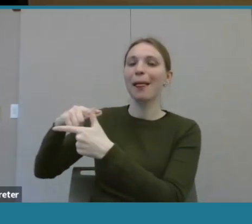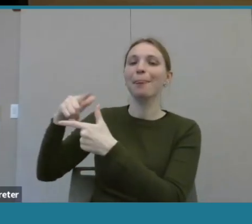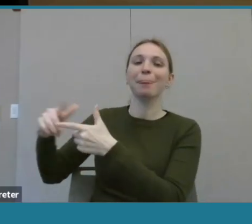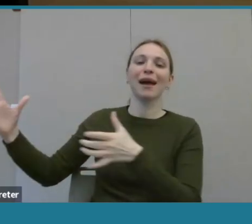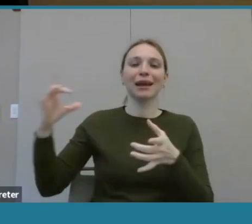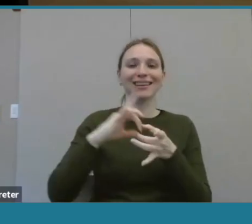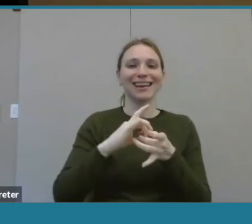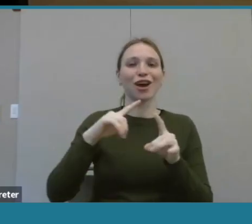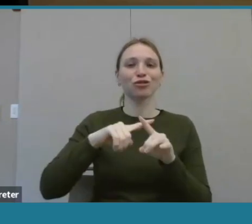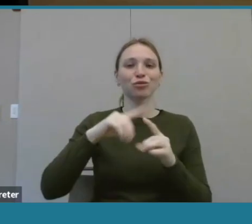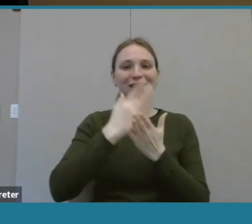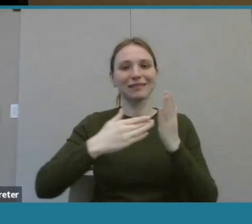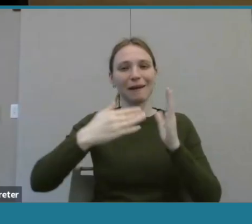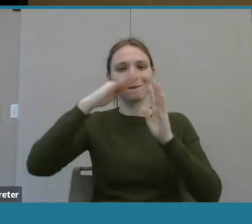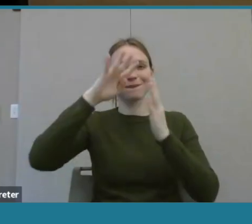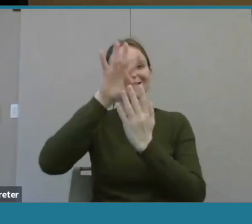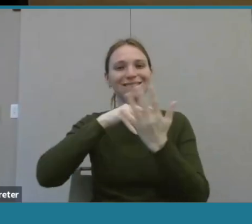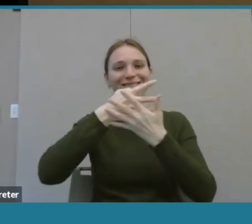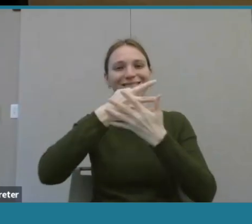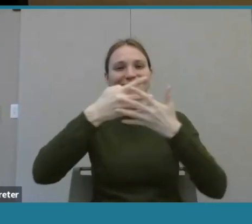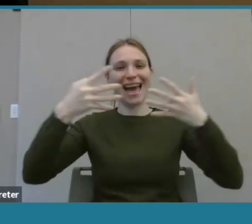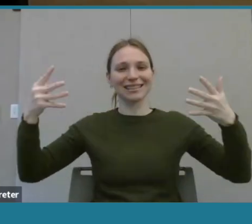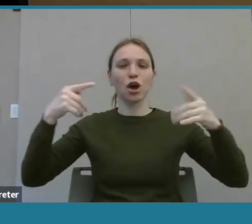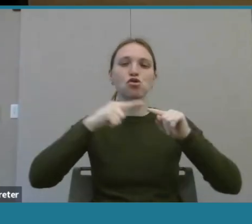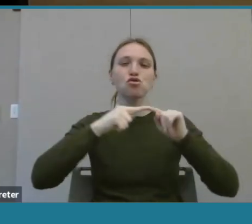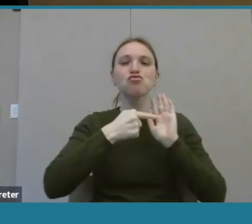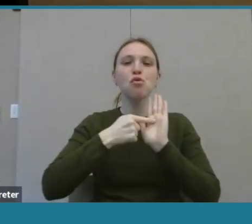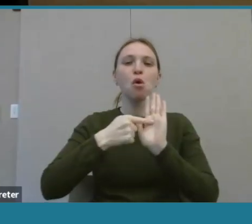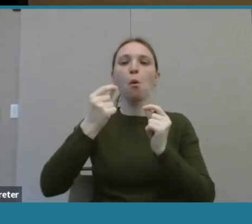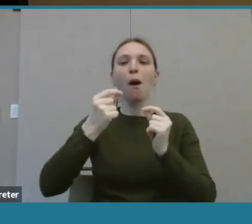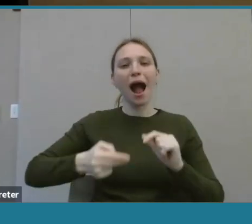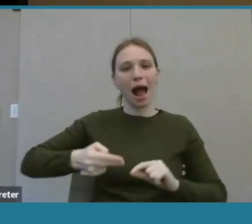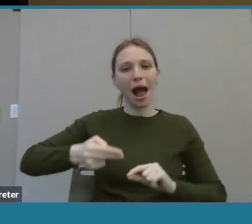some graded fencing, to mimic the height that we would initially install on them.